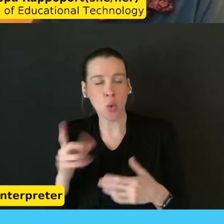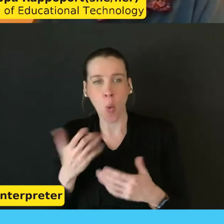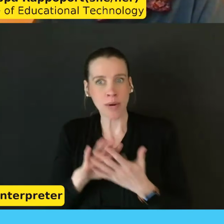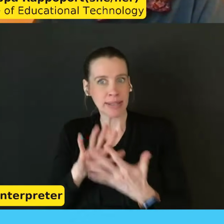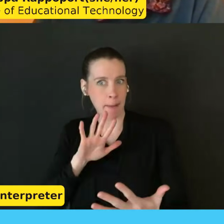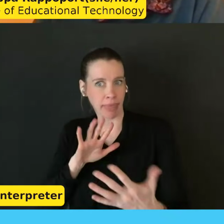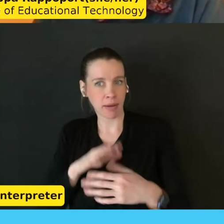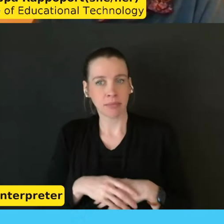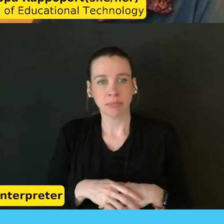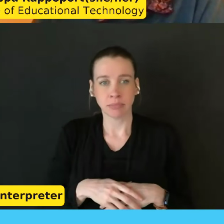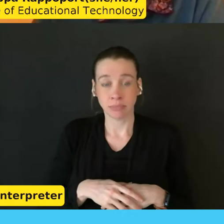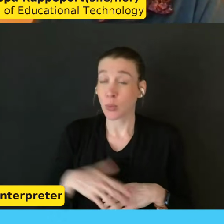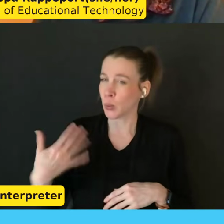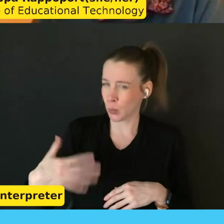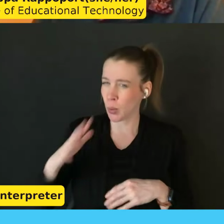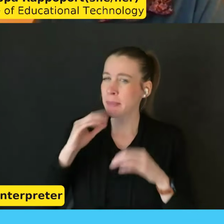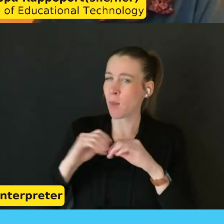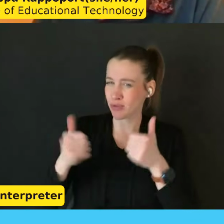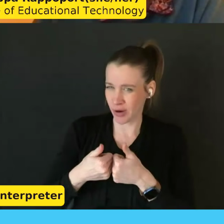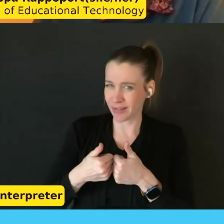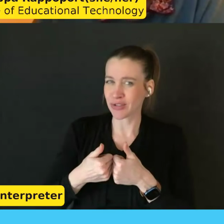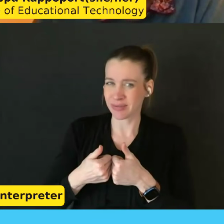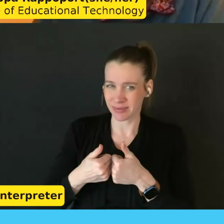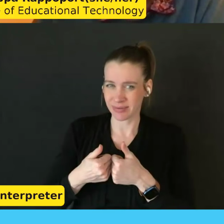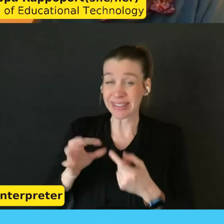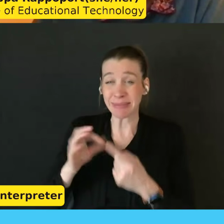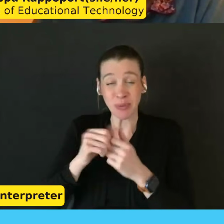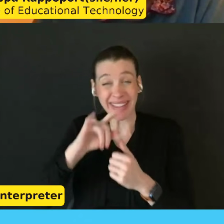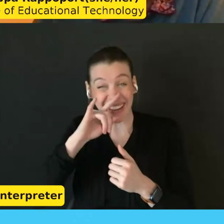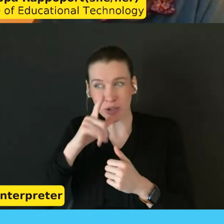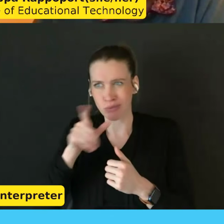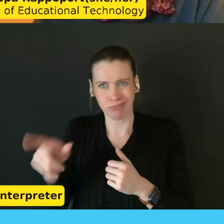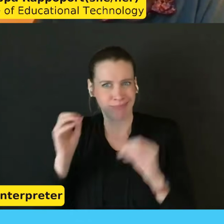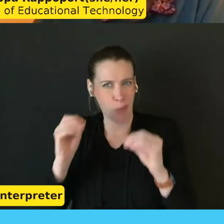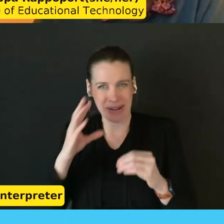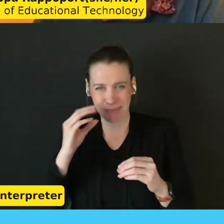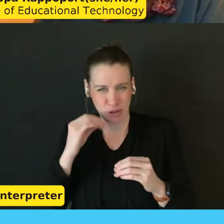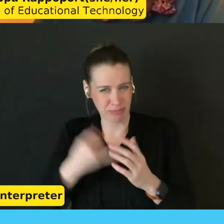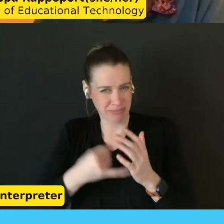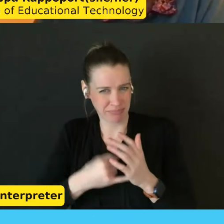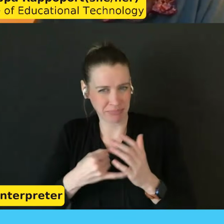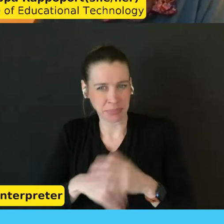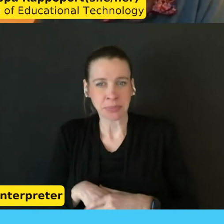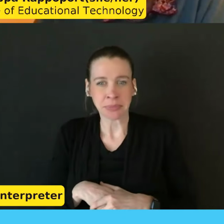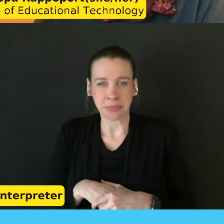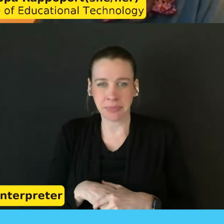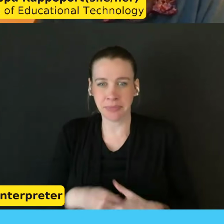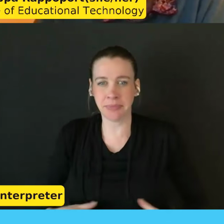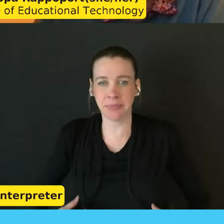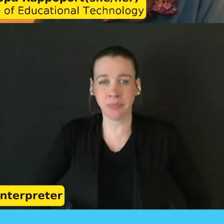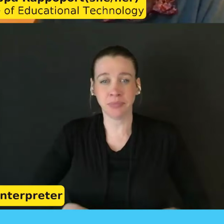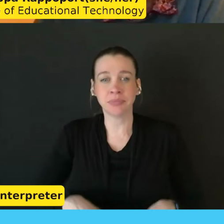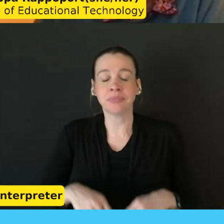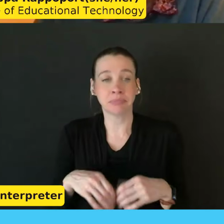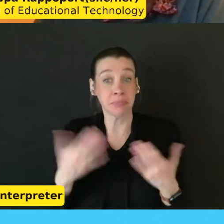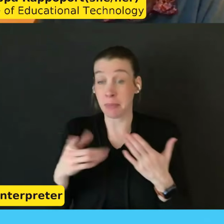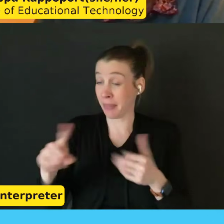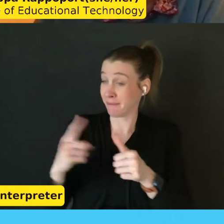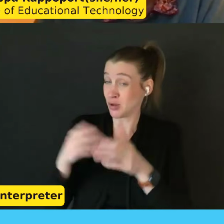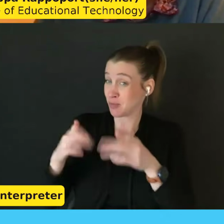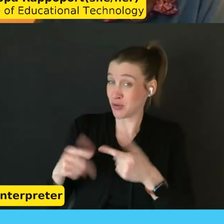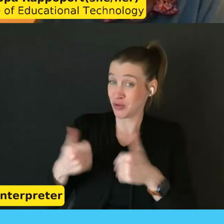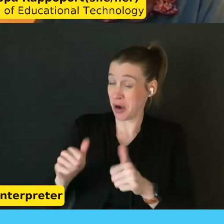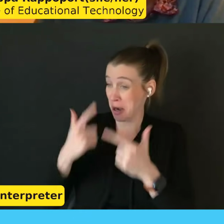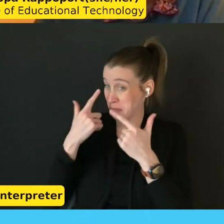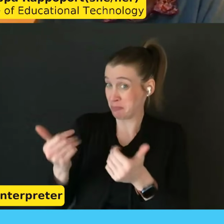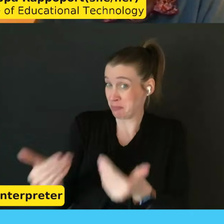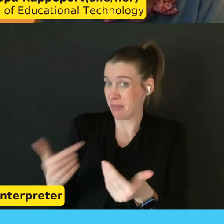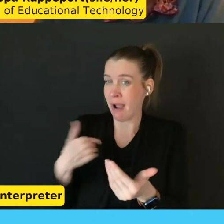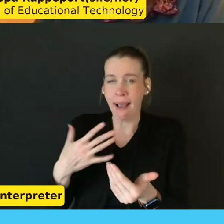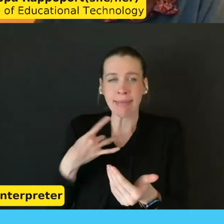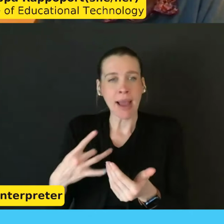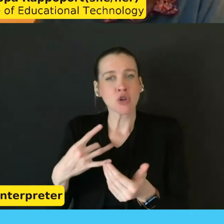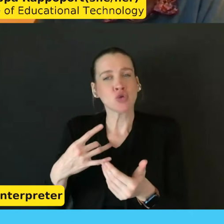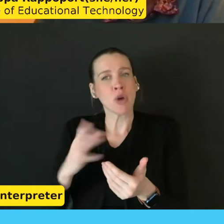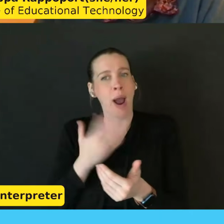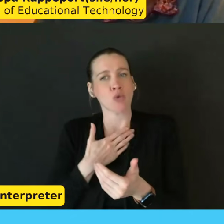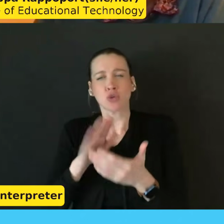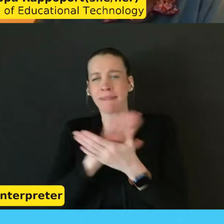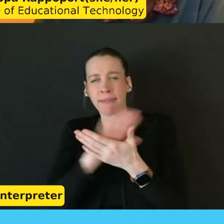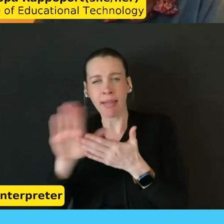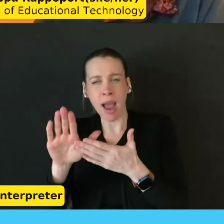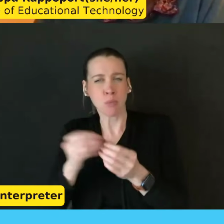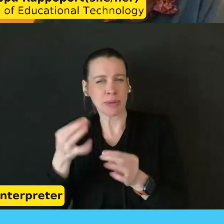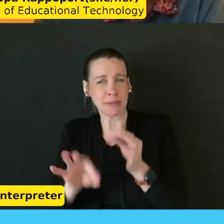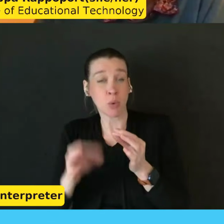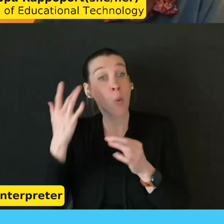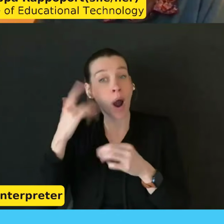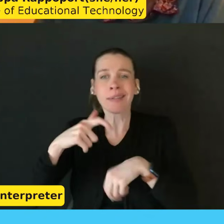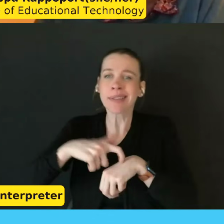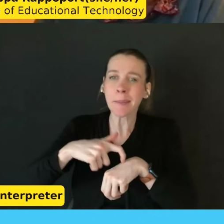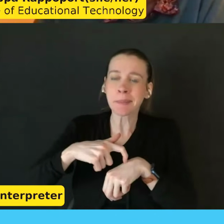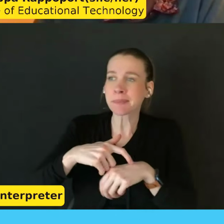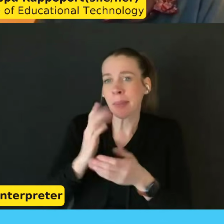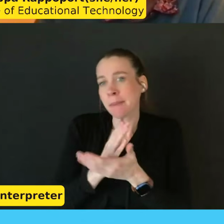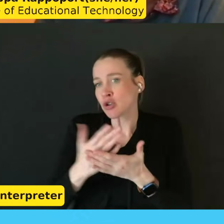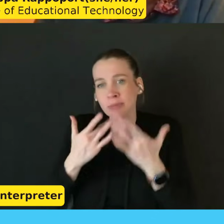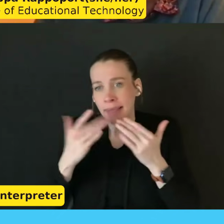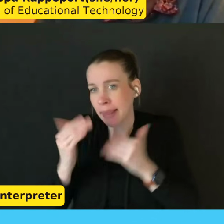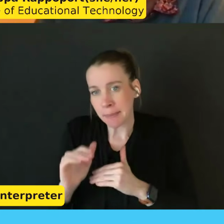Thank you. And then Nelu is asking, how about art which gives the feeling of 3D or depth?